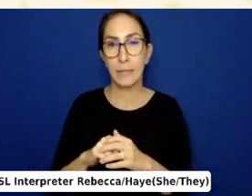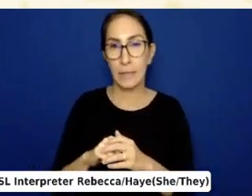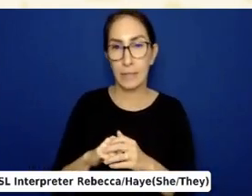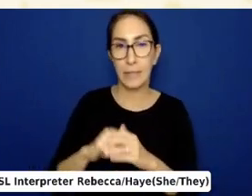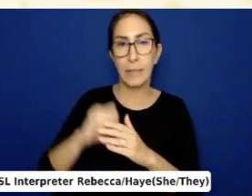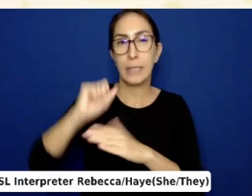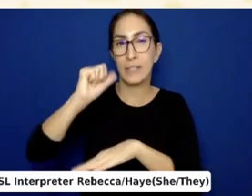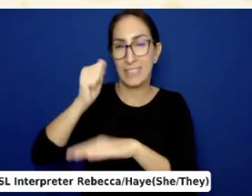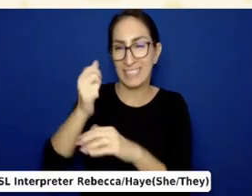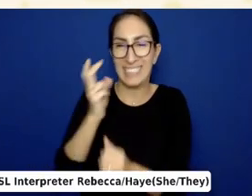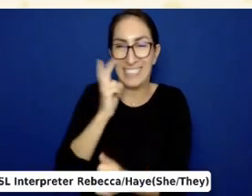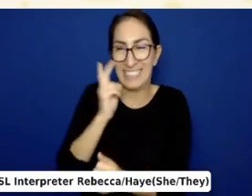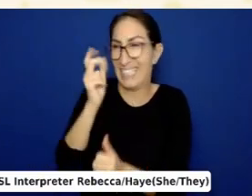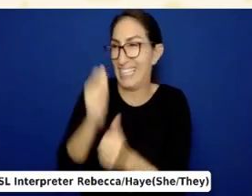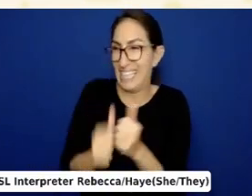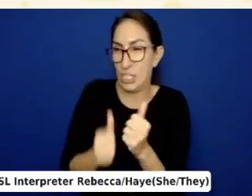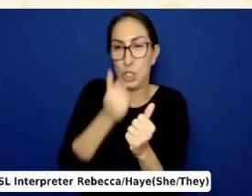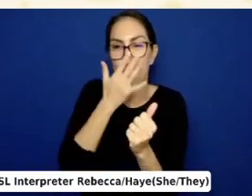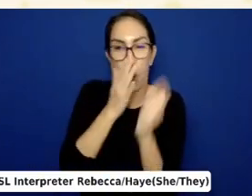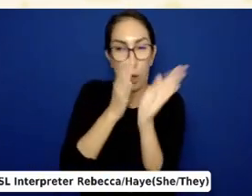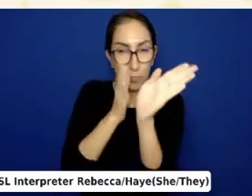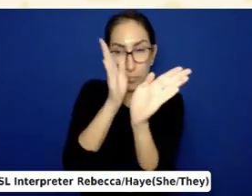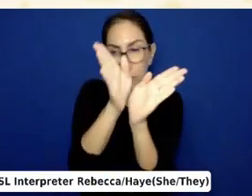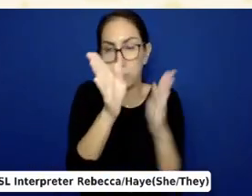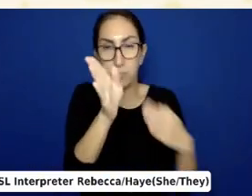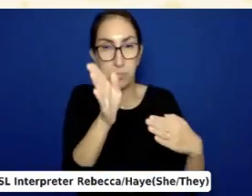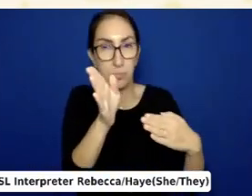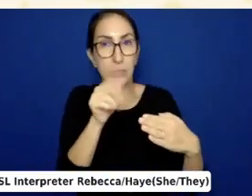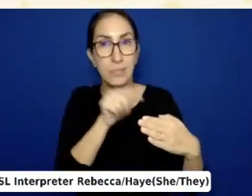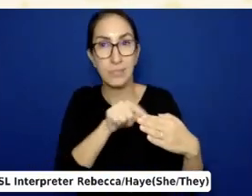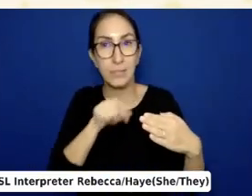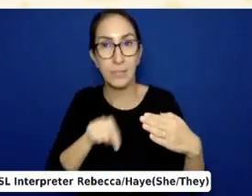with a specific pattern.